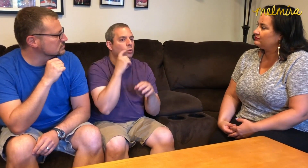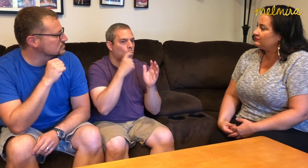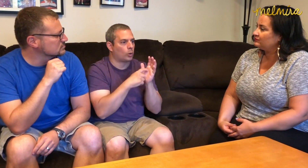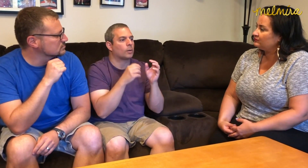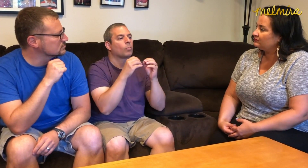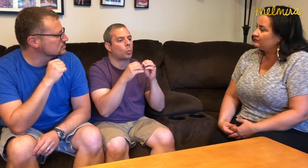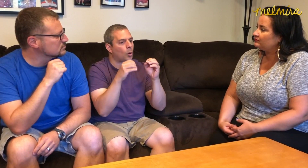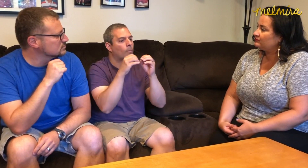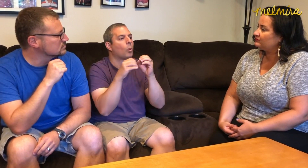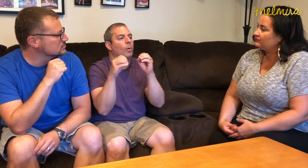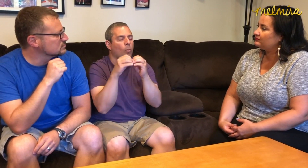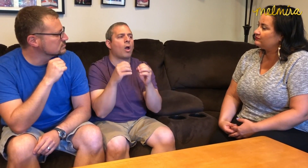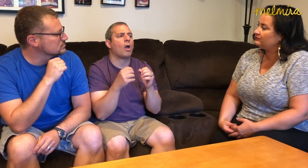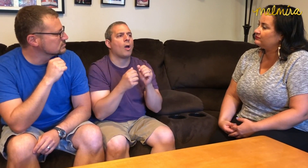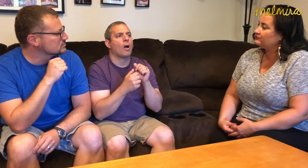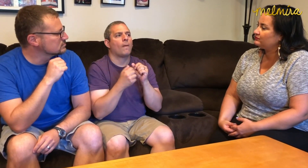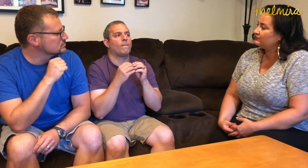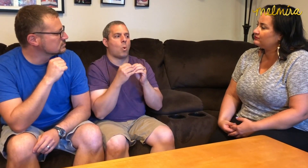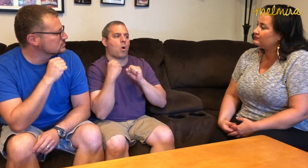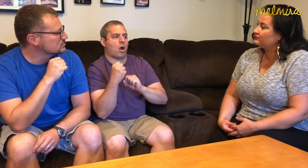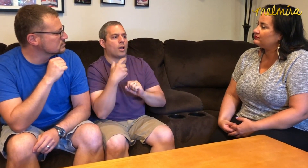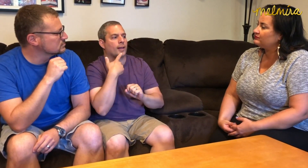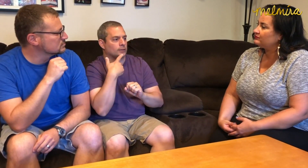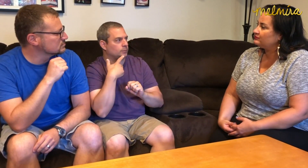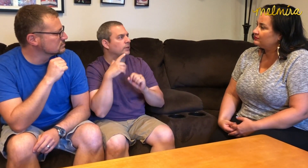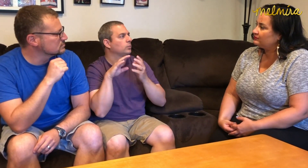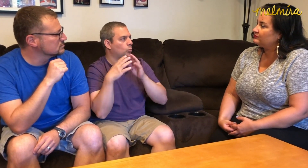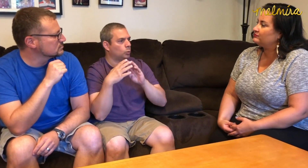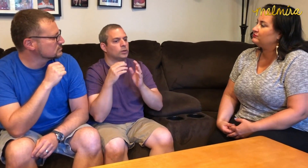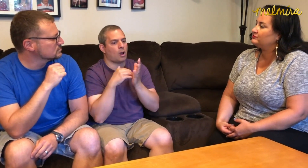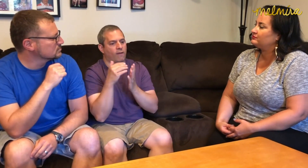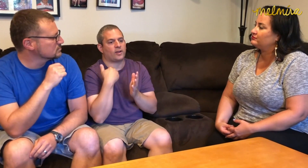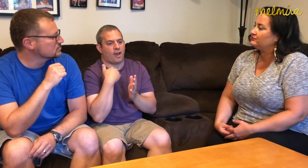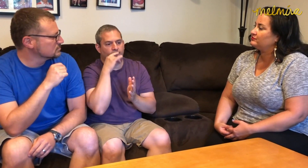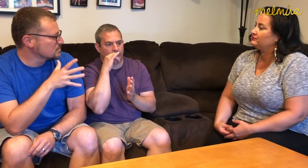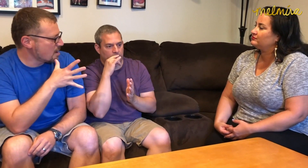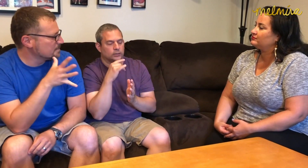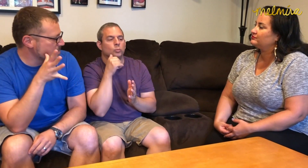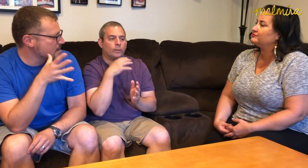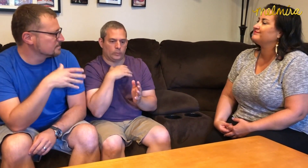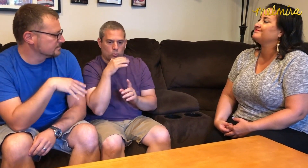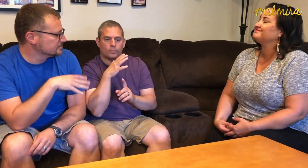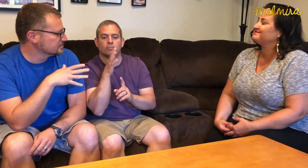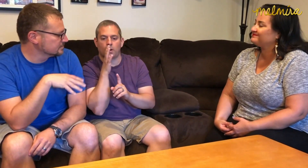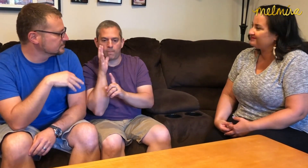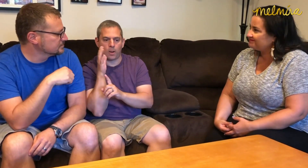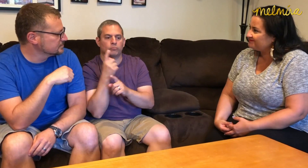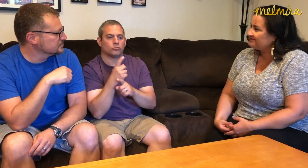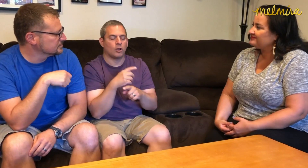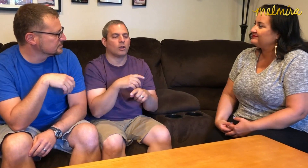I noticed that more and more lebsians in their community are having kids. Mom and mom. Right.